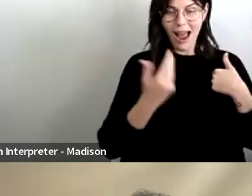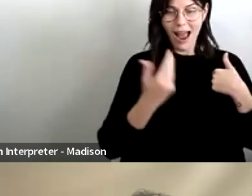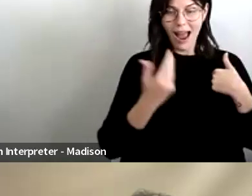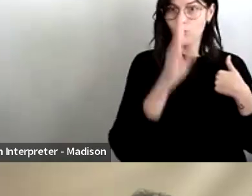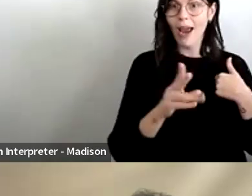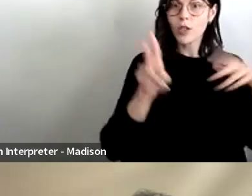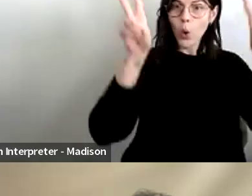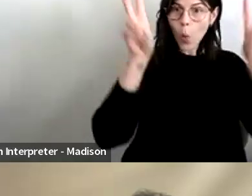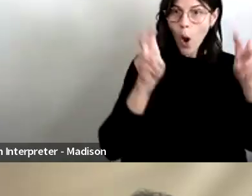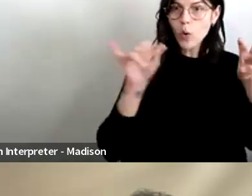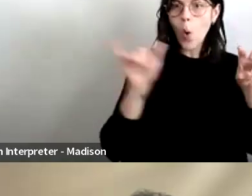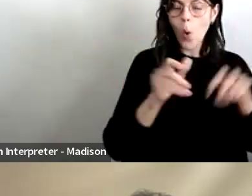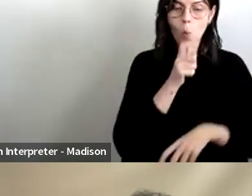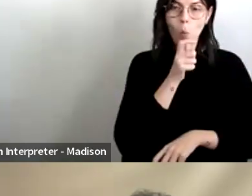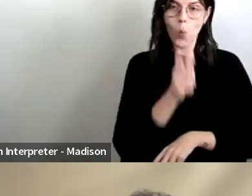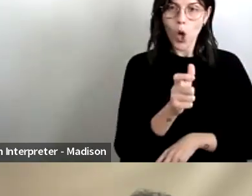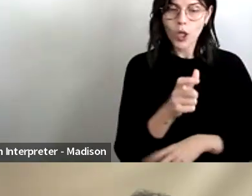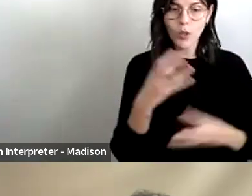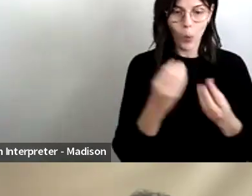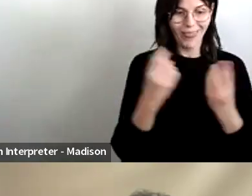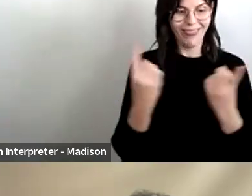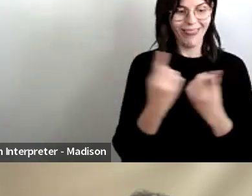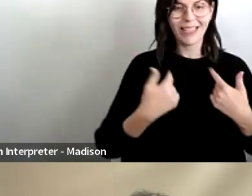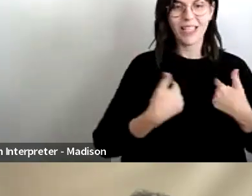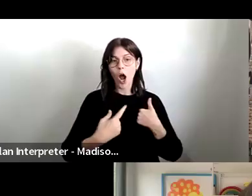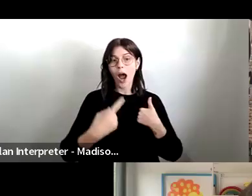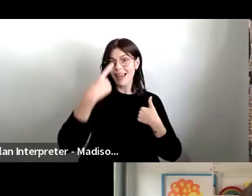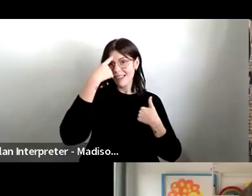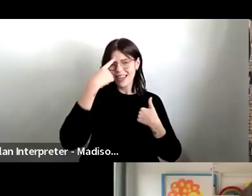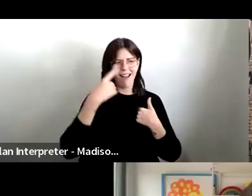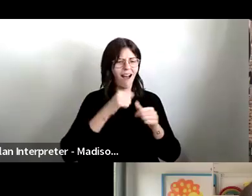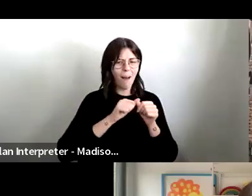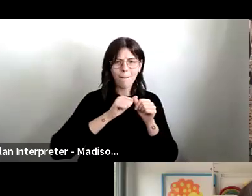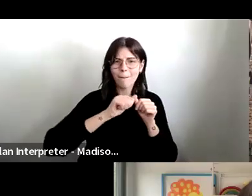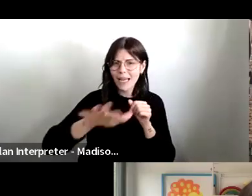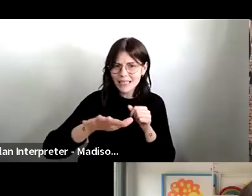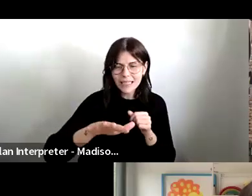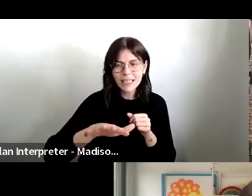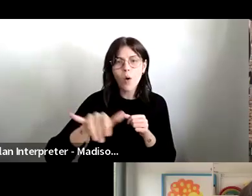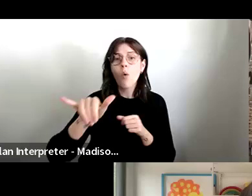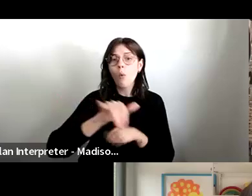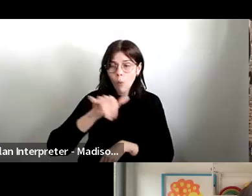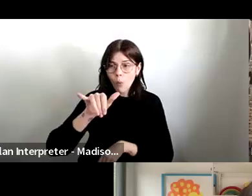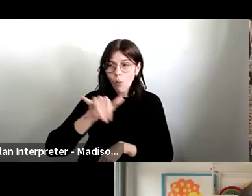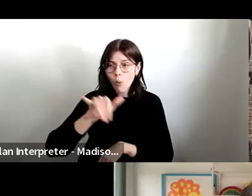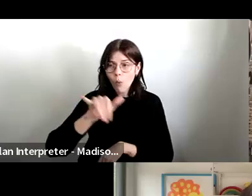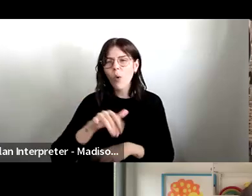words around things that I think are totally amazing all elements where I Micah, "You are